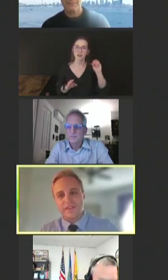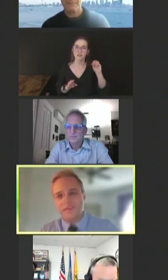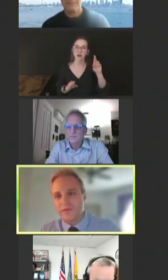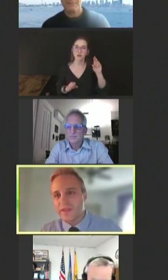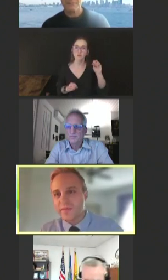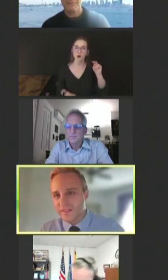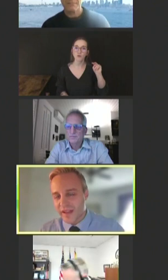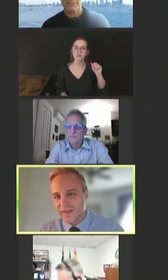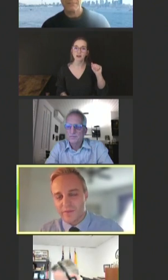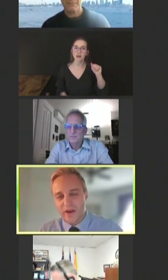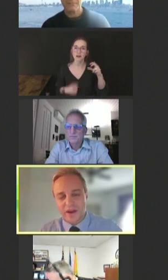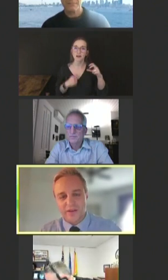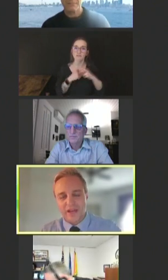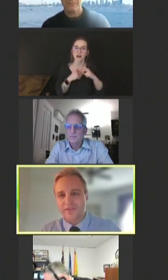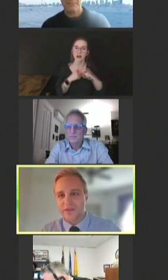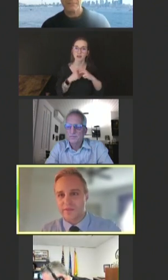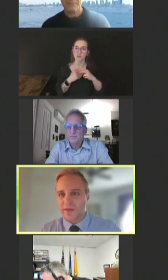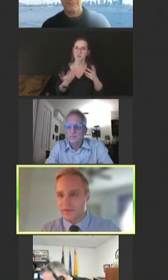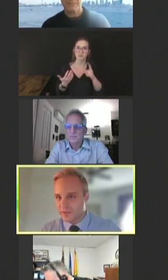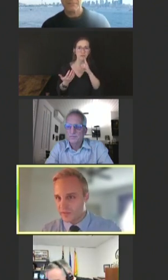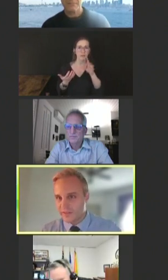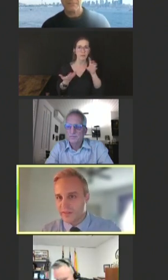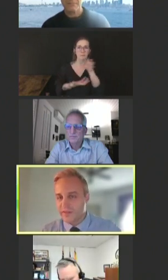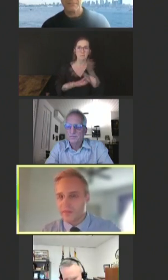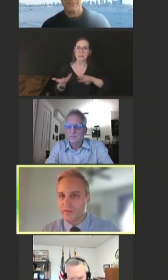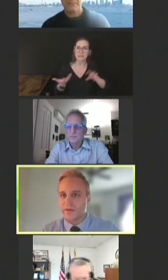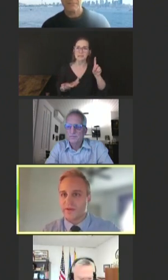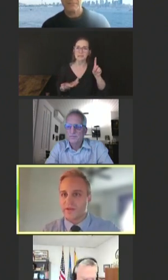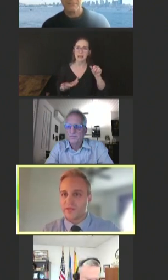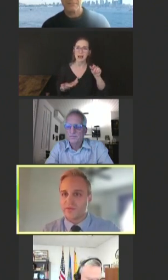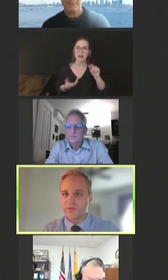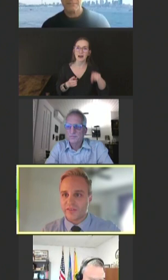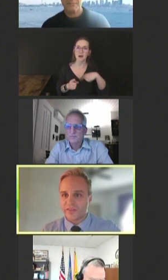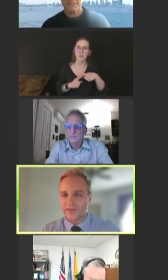there's really mixed data about how that sort of impacts one's risk for, you know, progression